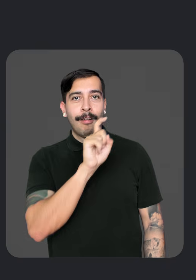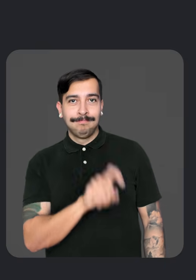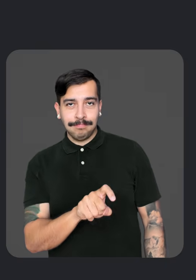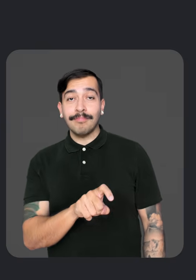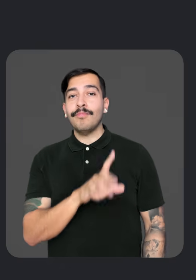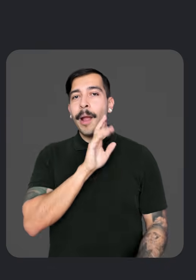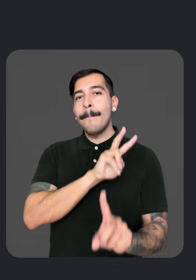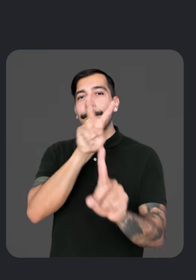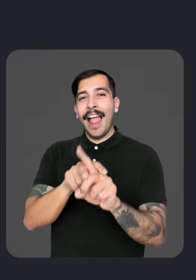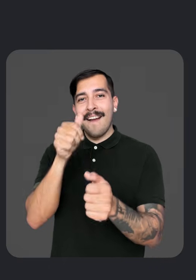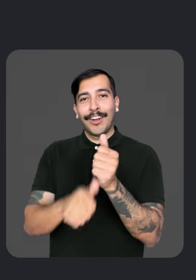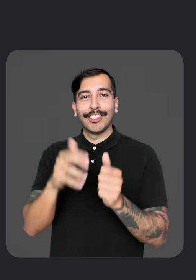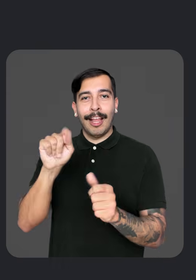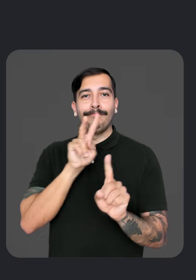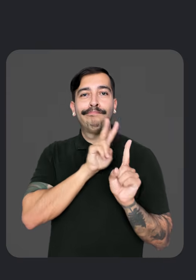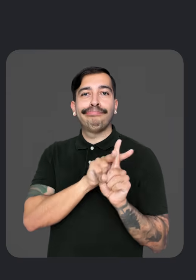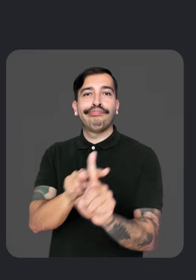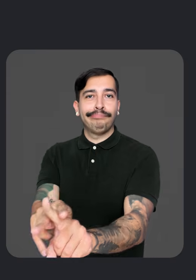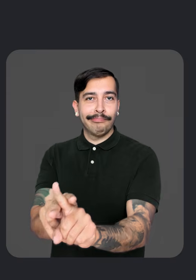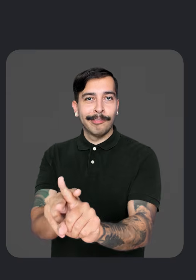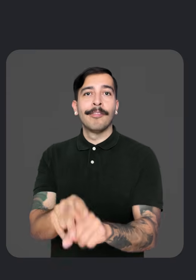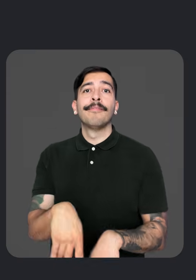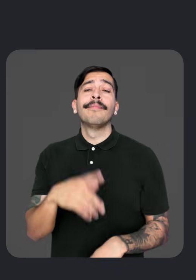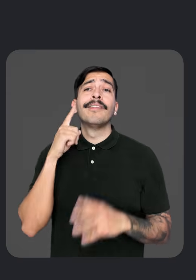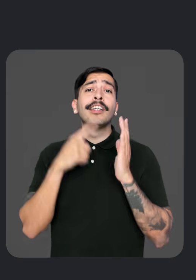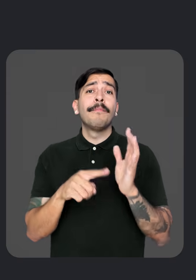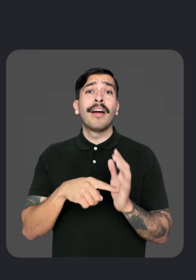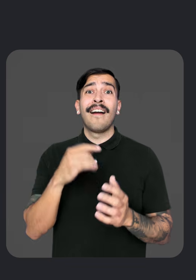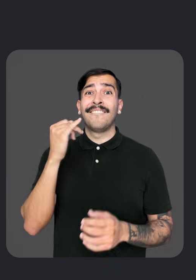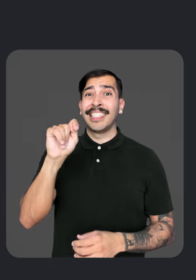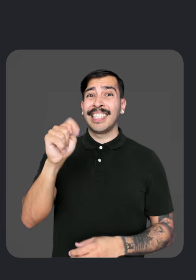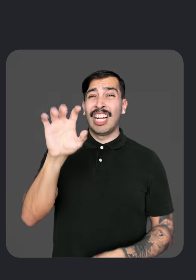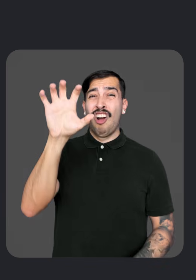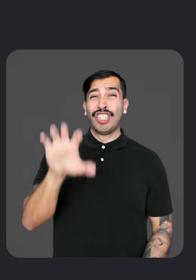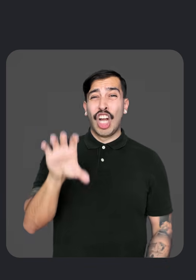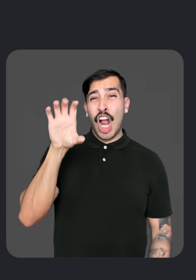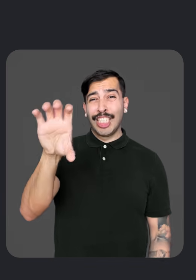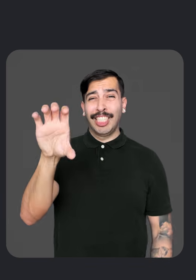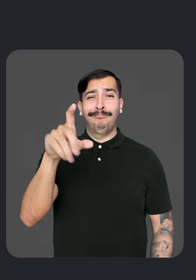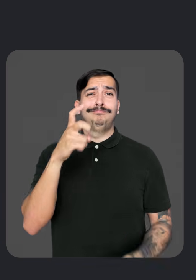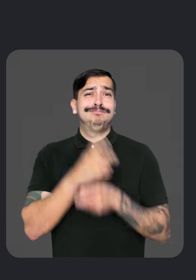which the AI will apply to every chat. For example, if you find blocks of text hard to read,